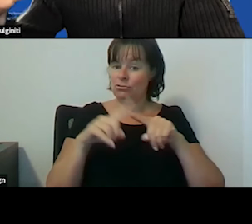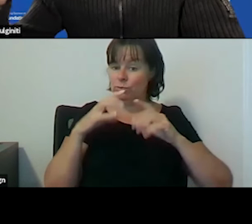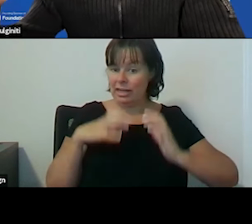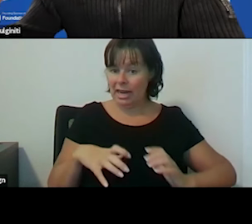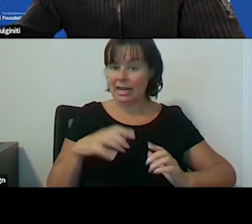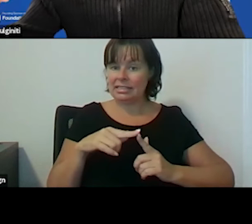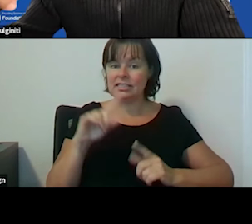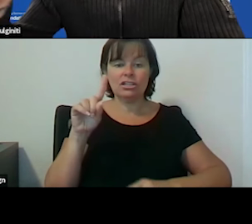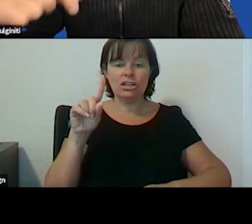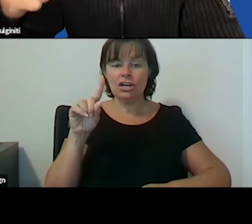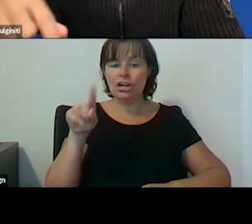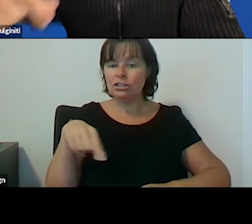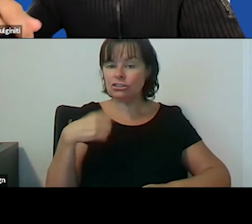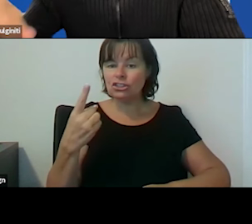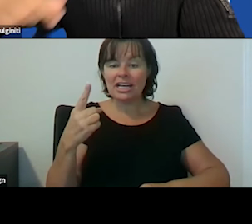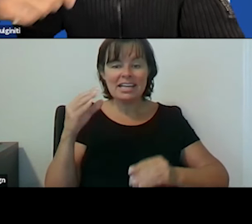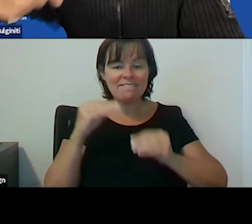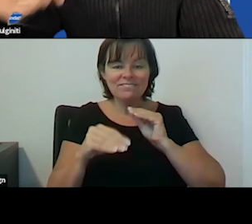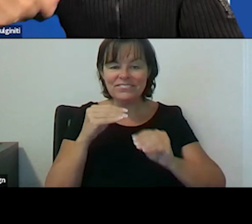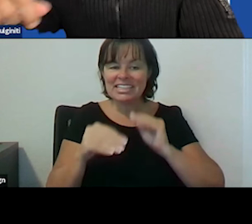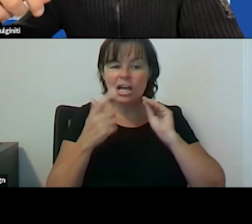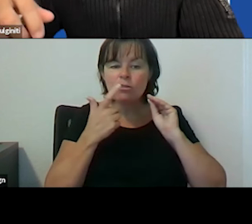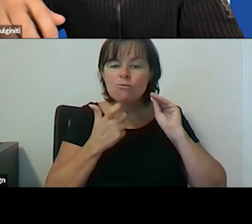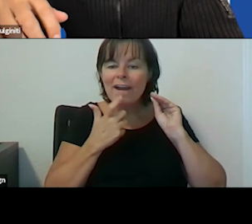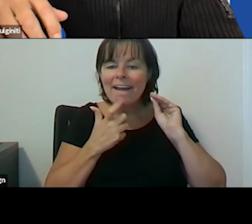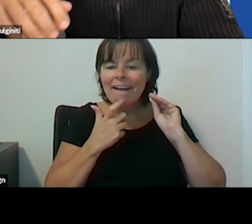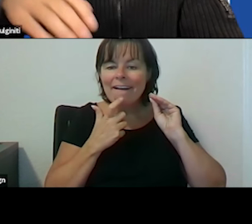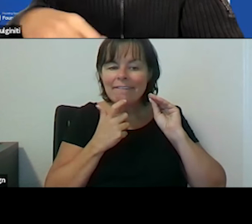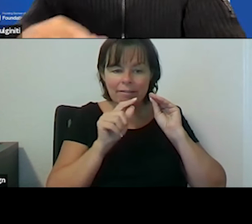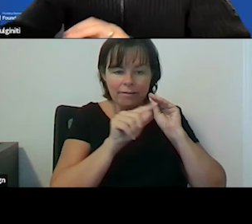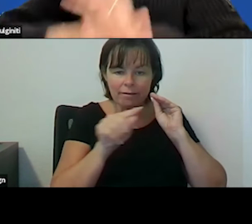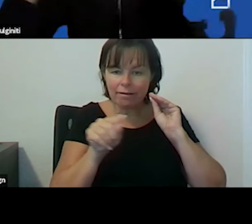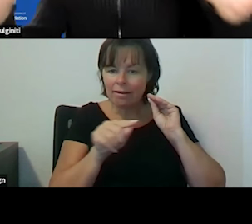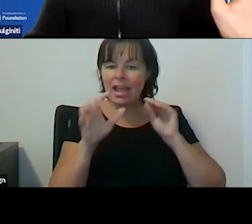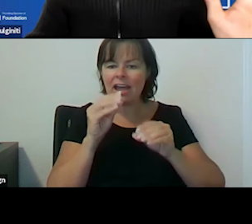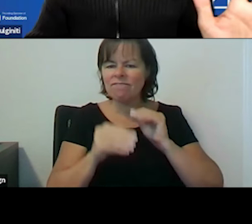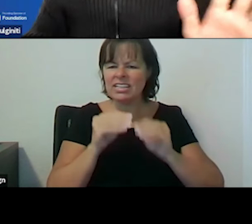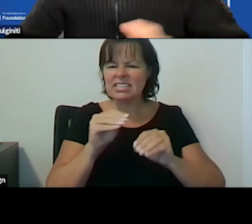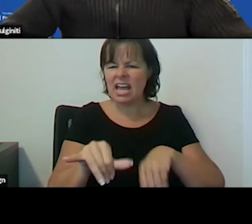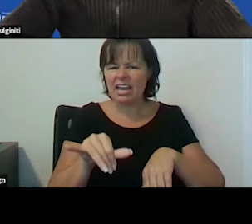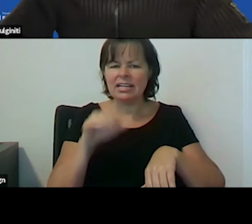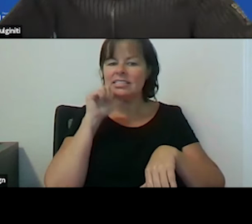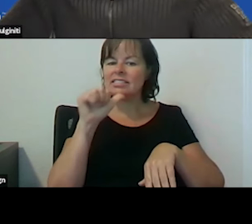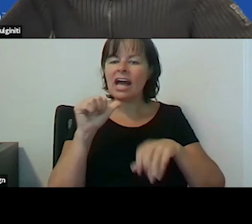the pain just look at the red and fix those things it's not the entire experience sometimes it's just